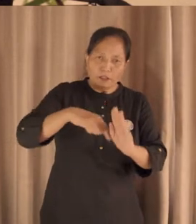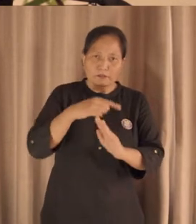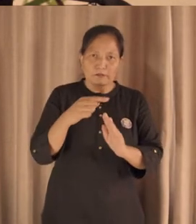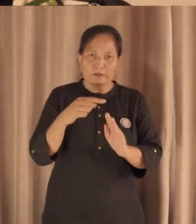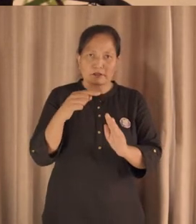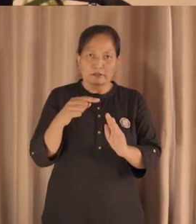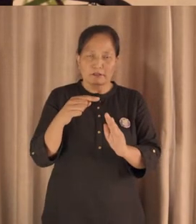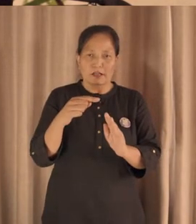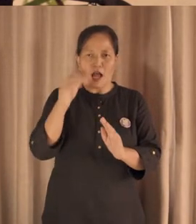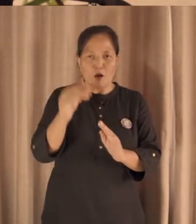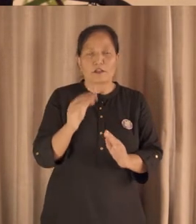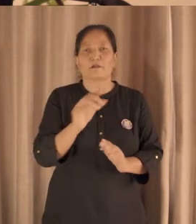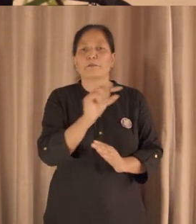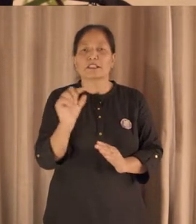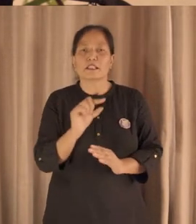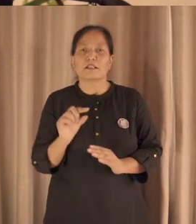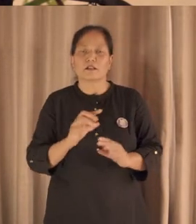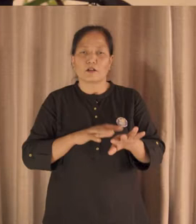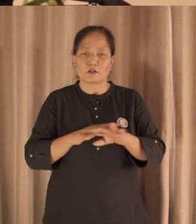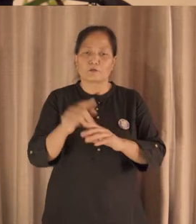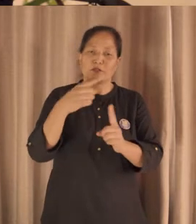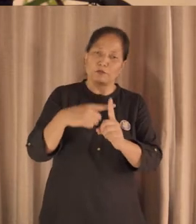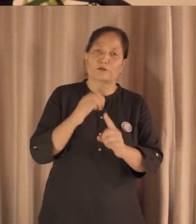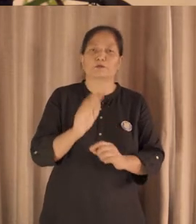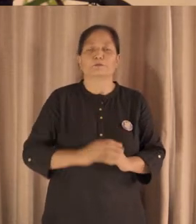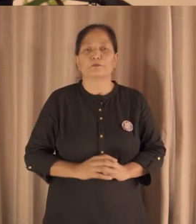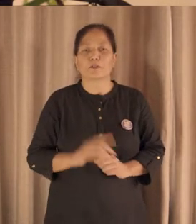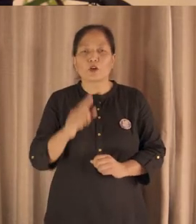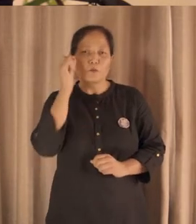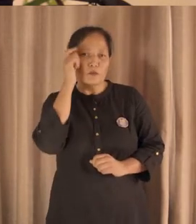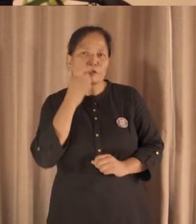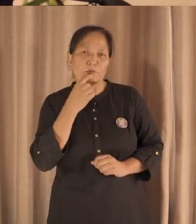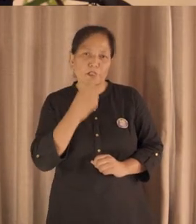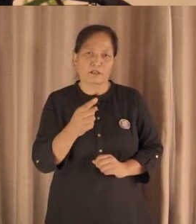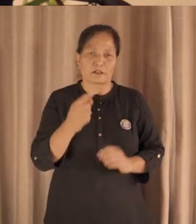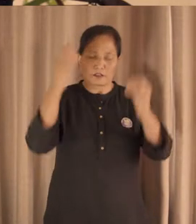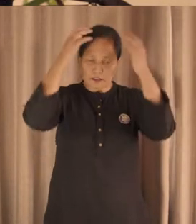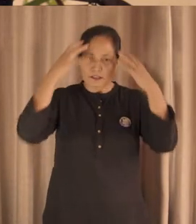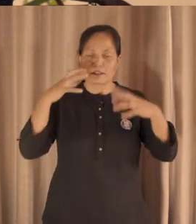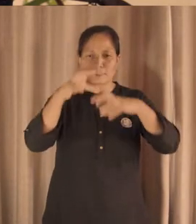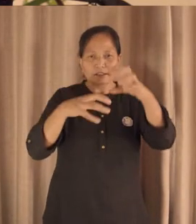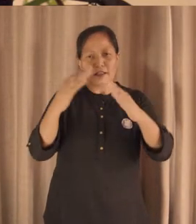Another thing is that the state formation is on the same theoretical foundations as it was yesterday; 5 geographical regions, 14 zones and 75 districts. The planning and